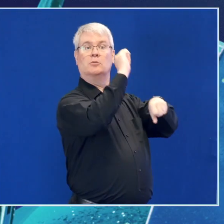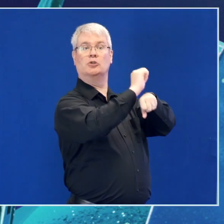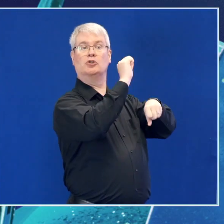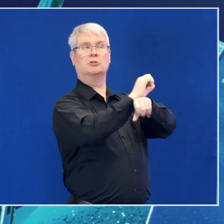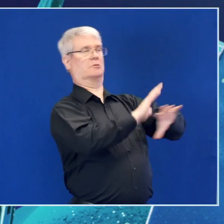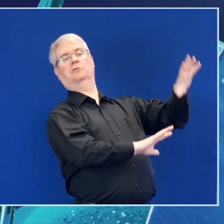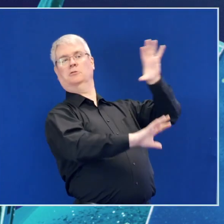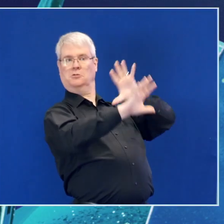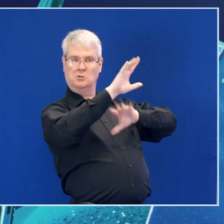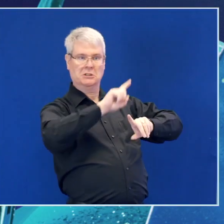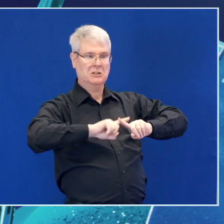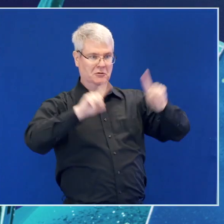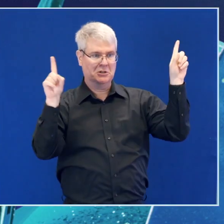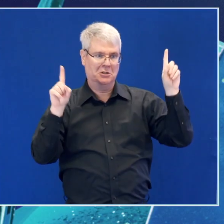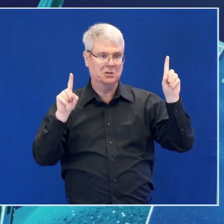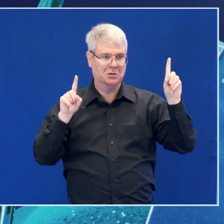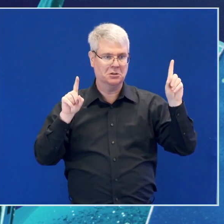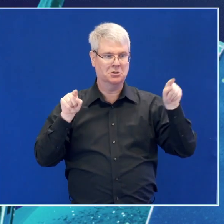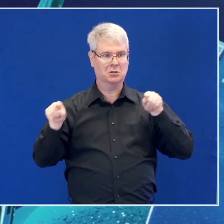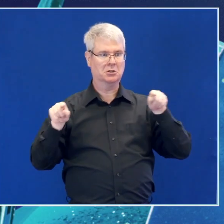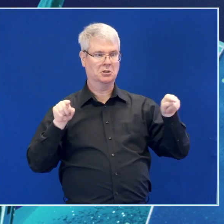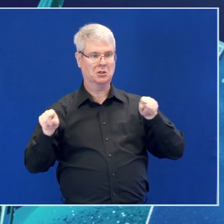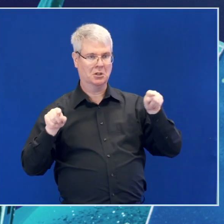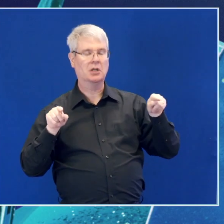and remove those barriers are going to be left behind